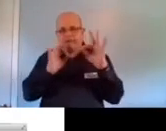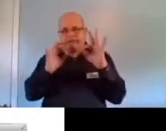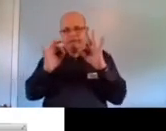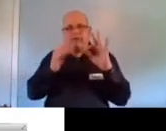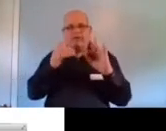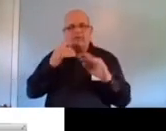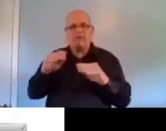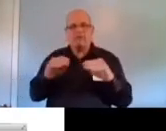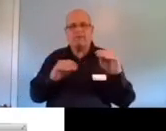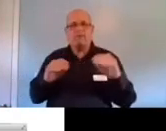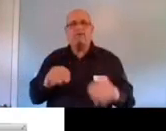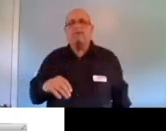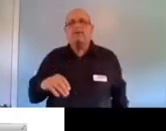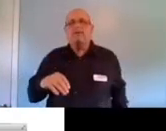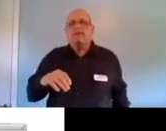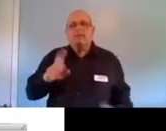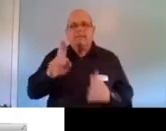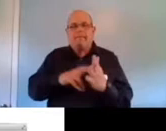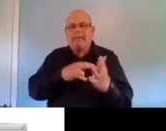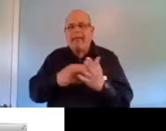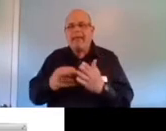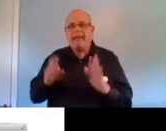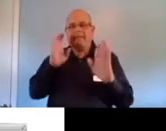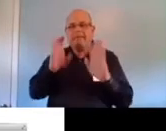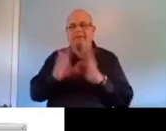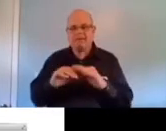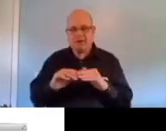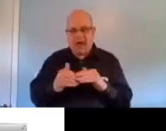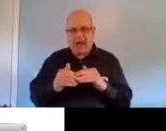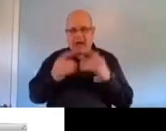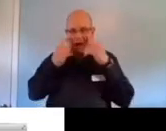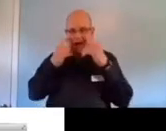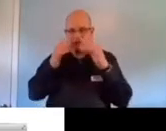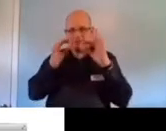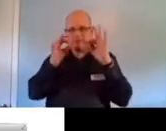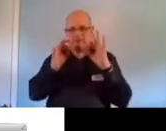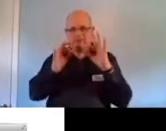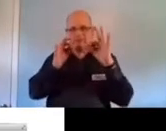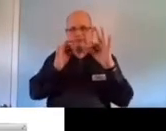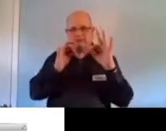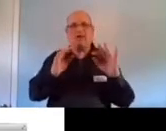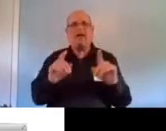to paint the picture and then, of course, on the left you have a little girl who is